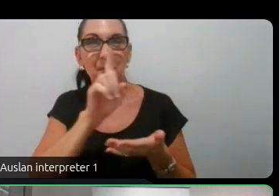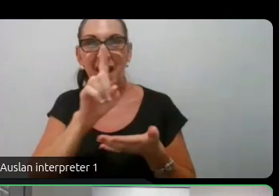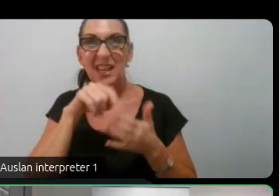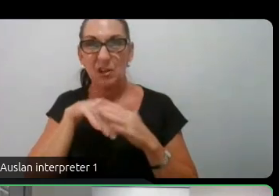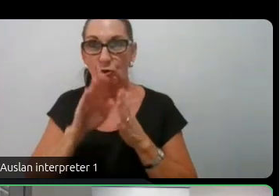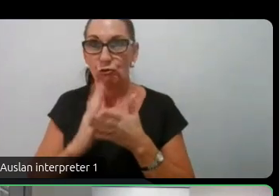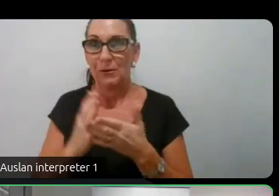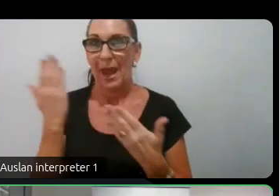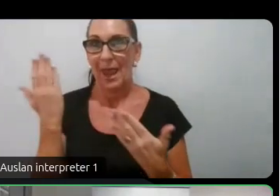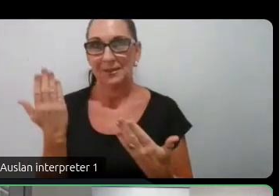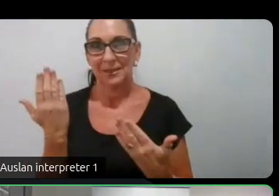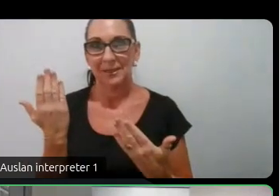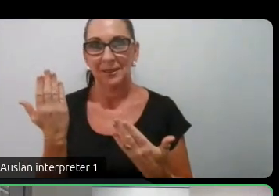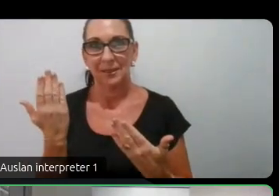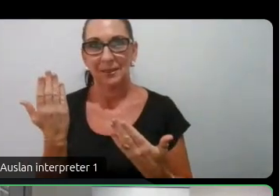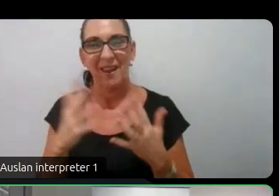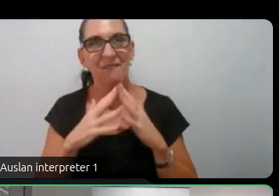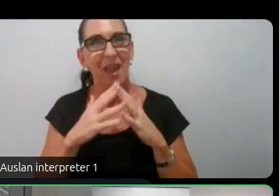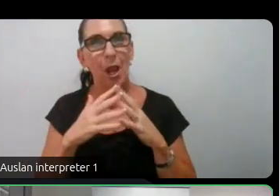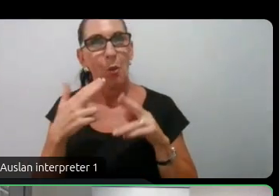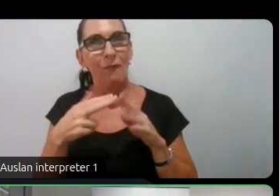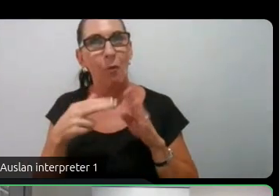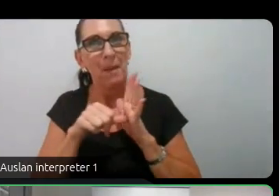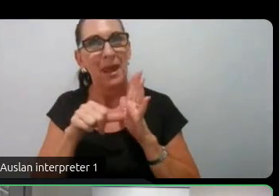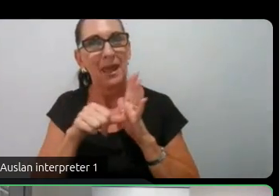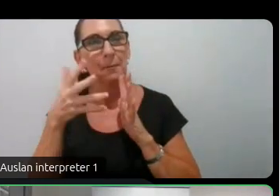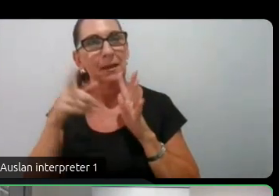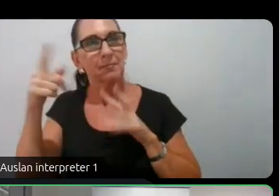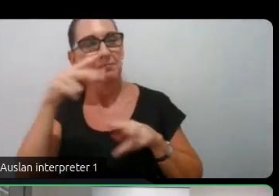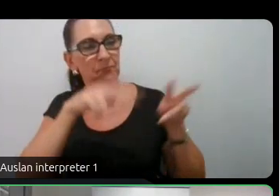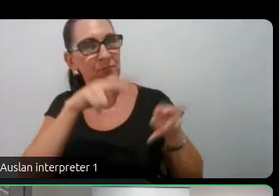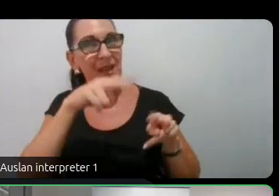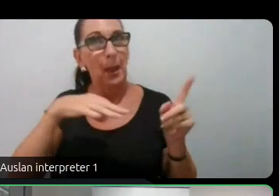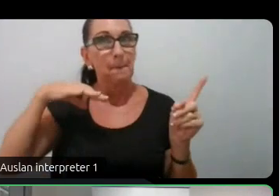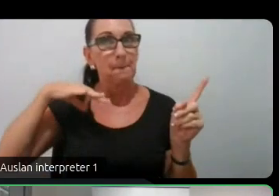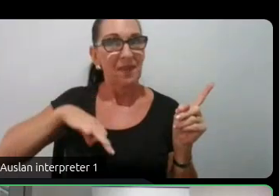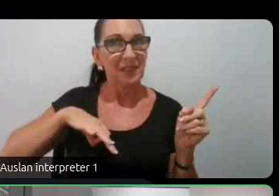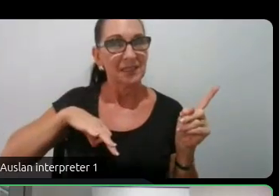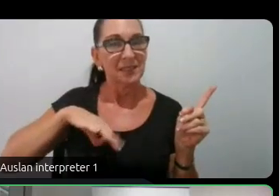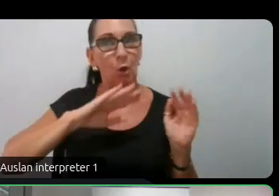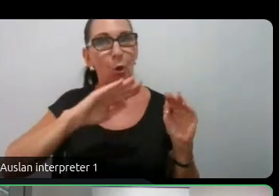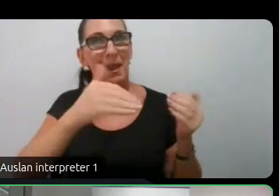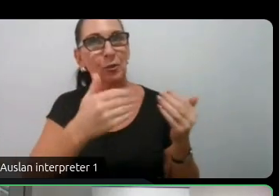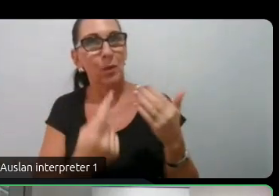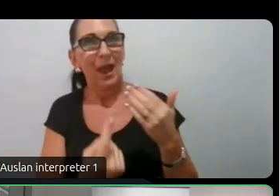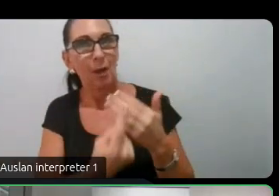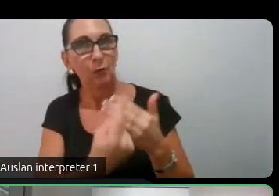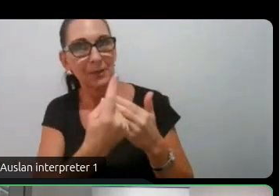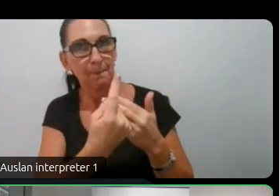um, value for money is an assessment of benefits and outcomes versus cost.